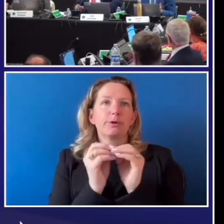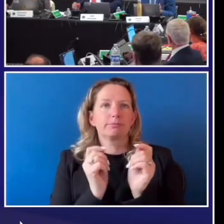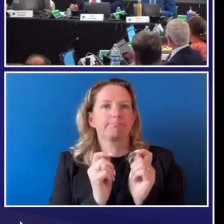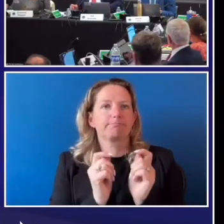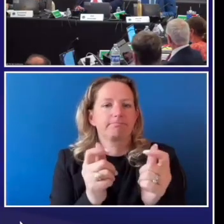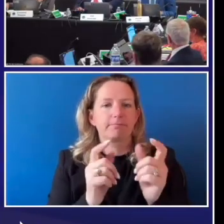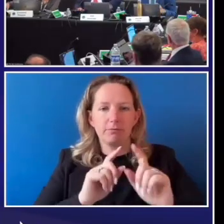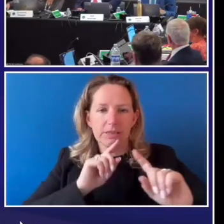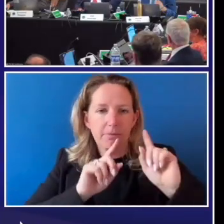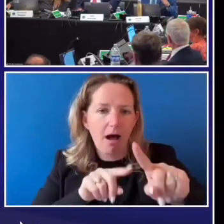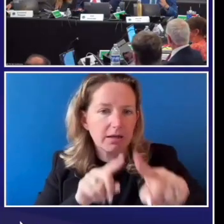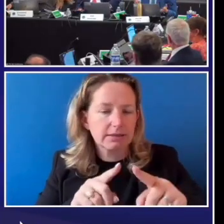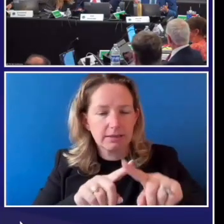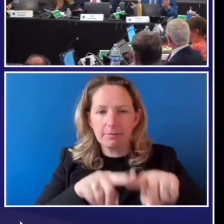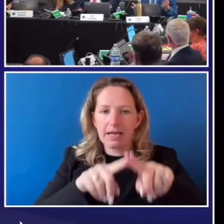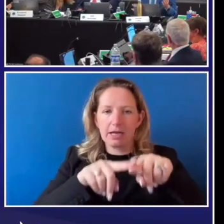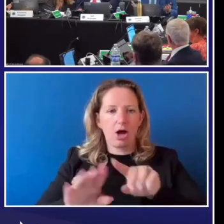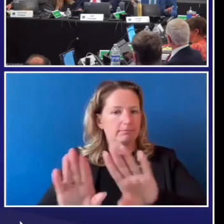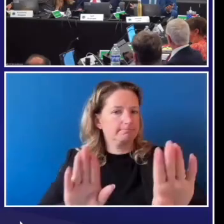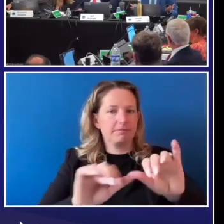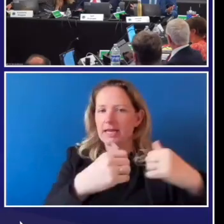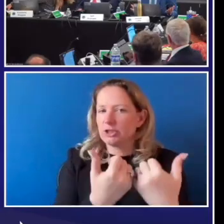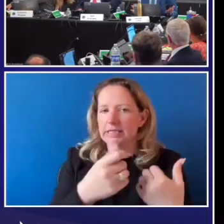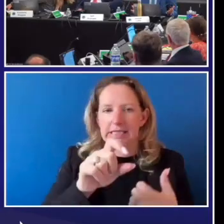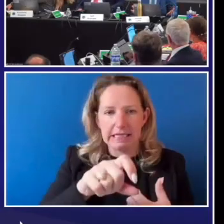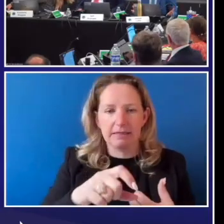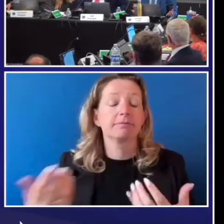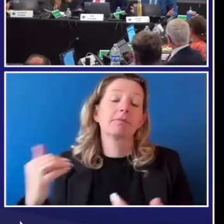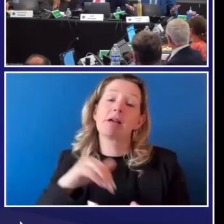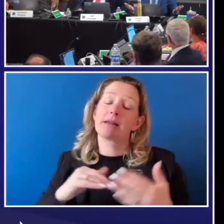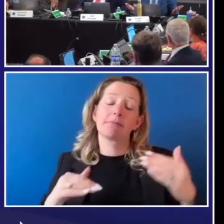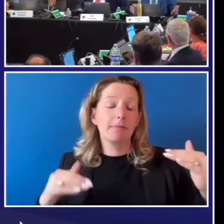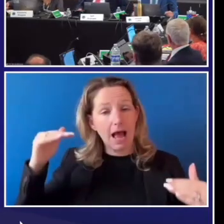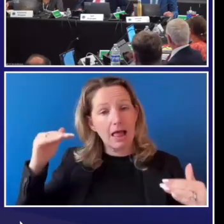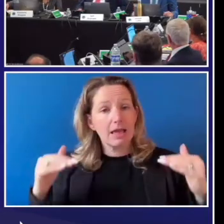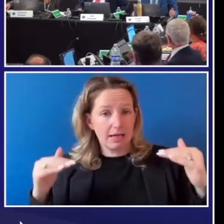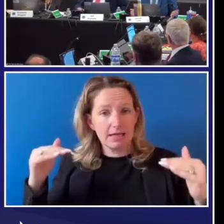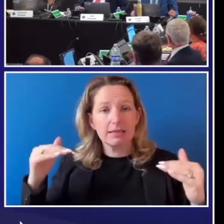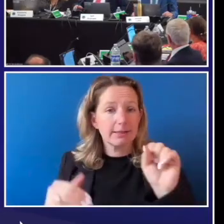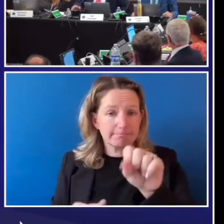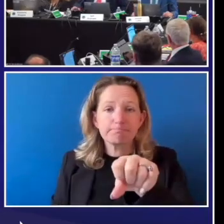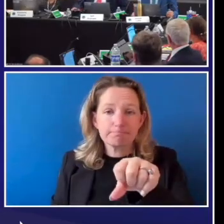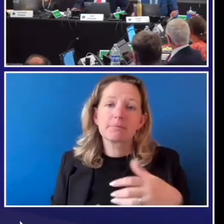So, and like I said, it's a balancing act. You put some of it in regs, you put some of it in